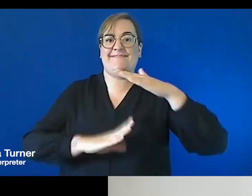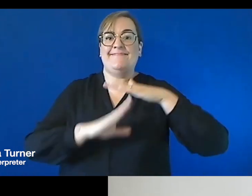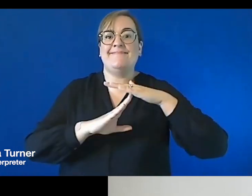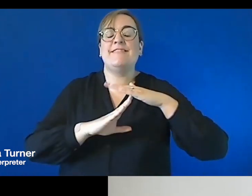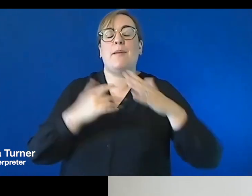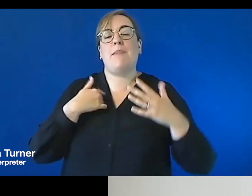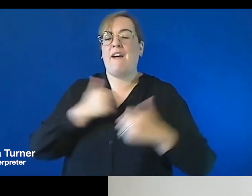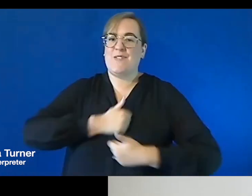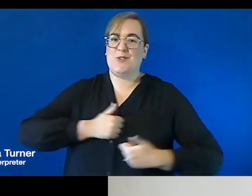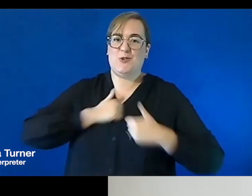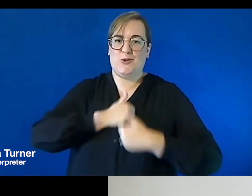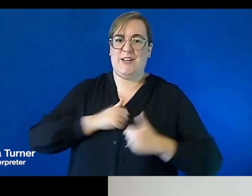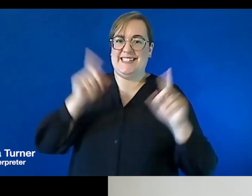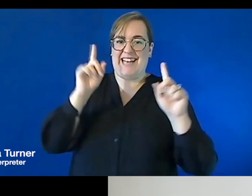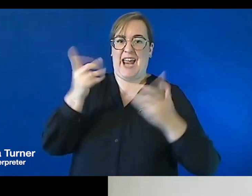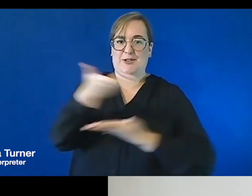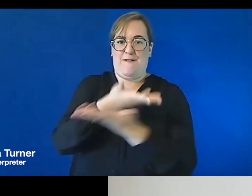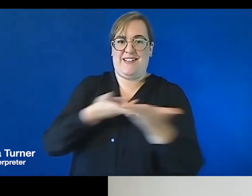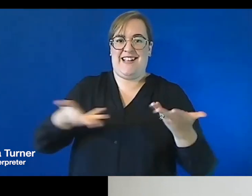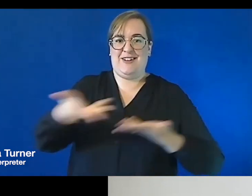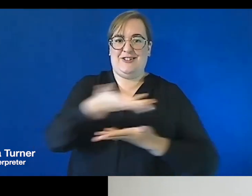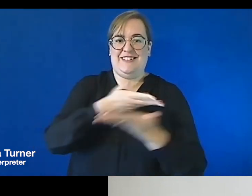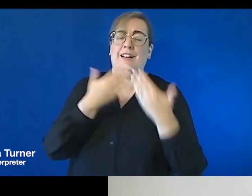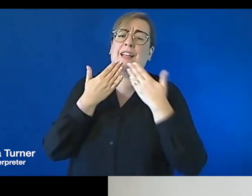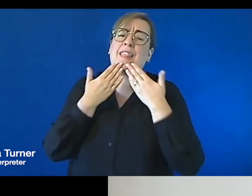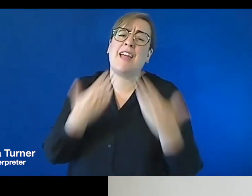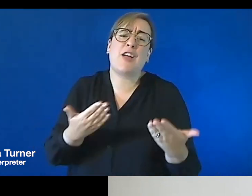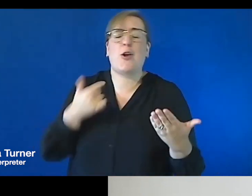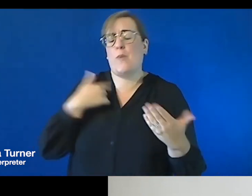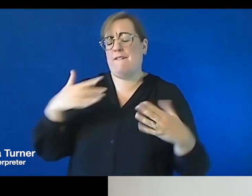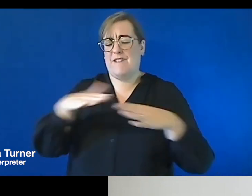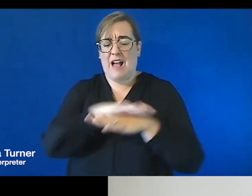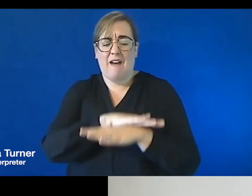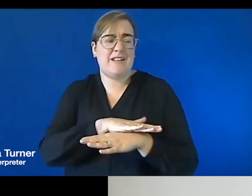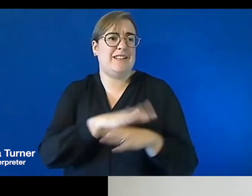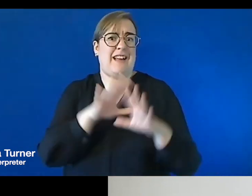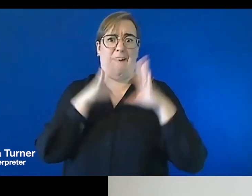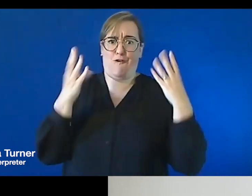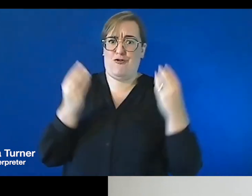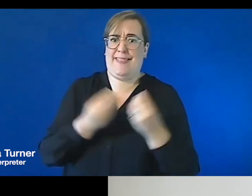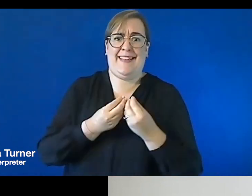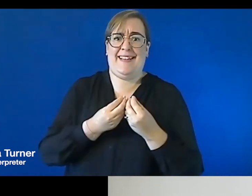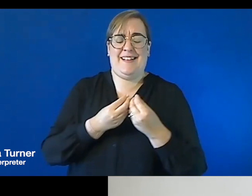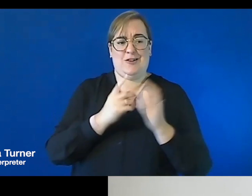you so much Yonah for your time. We covered so much, we've covered everything from representation